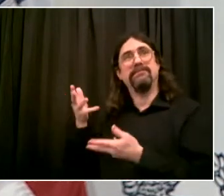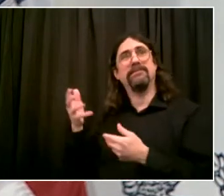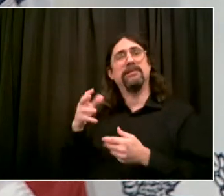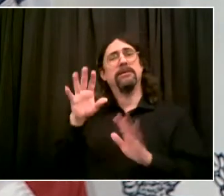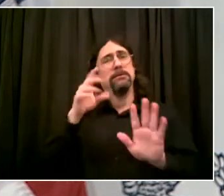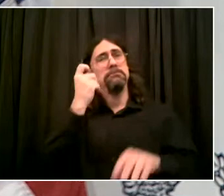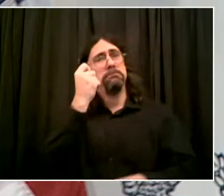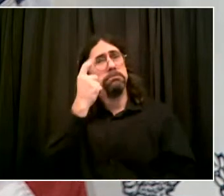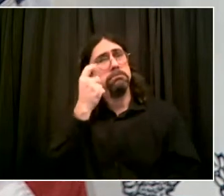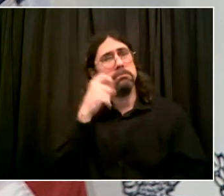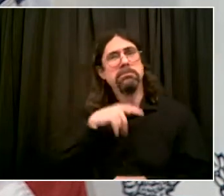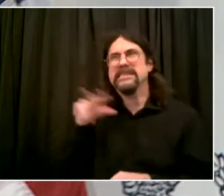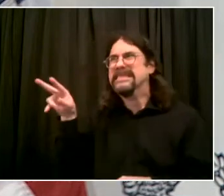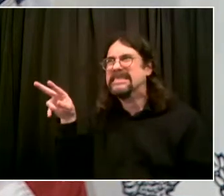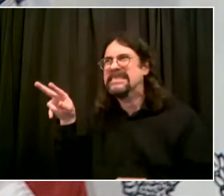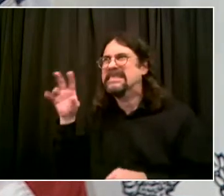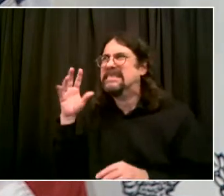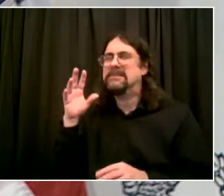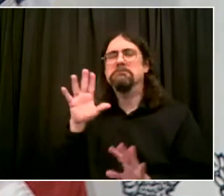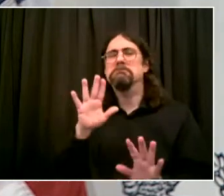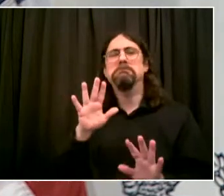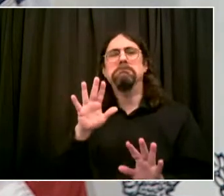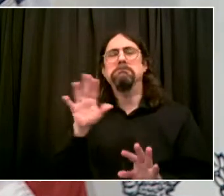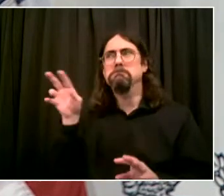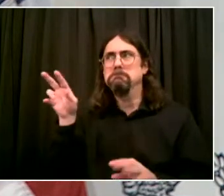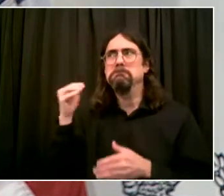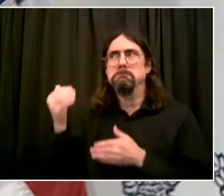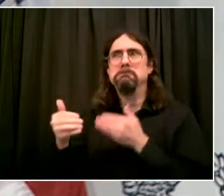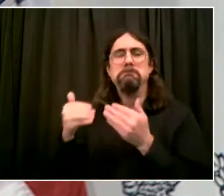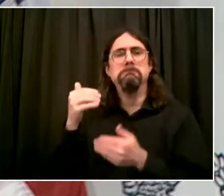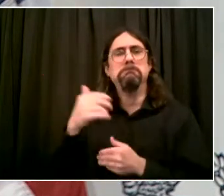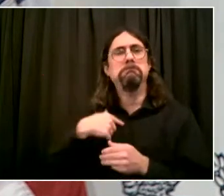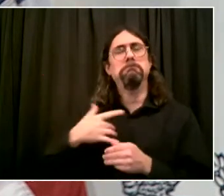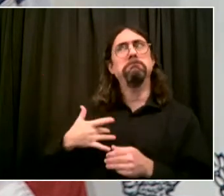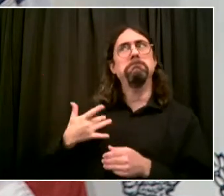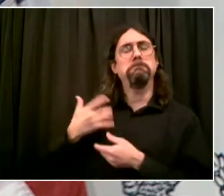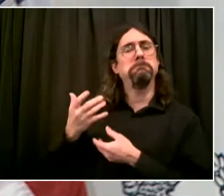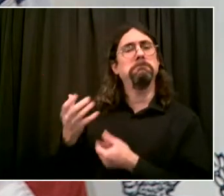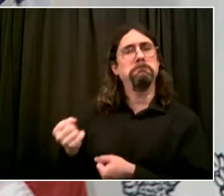BUT WE NEED THE SUPPLY. WE ARE SEEING SOME GOOD PROGRESS THIS WEEK ON THE FEDERRAL SSE IDAND